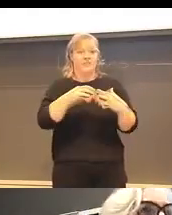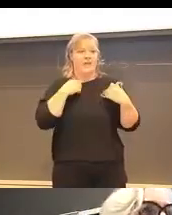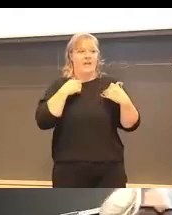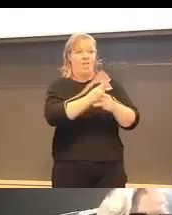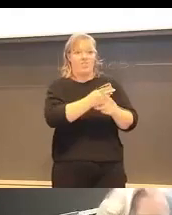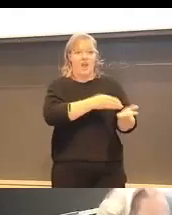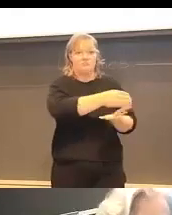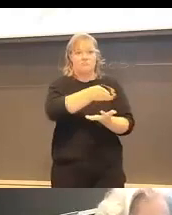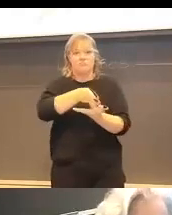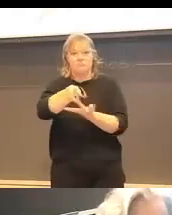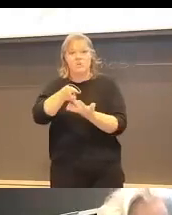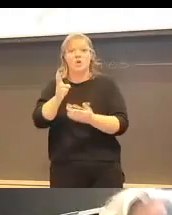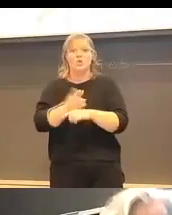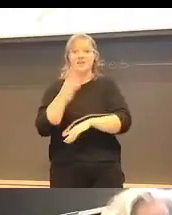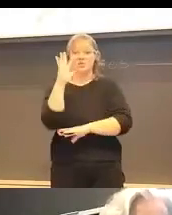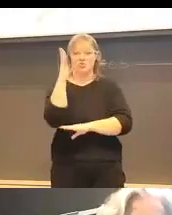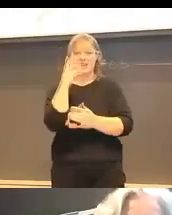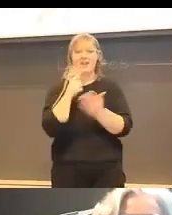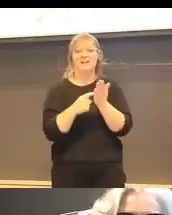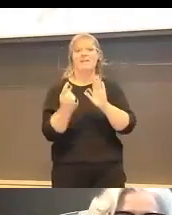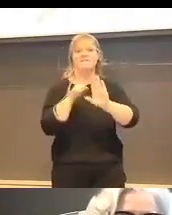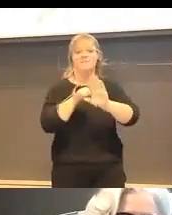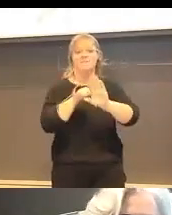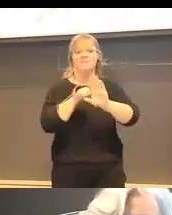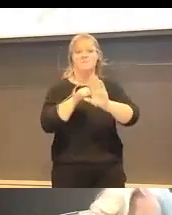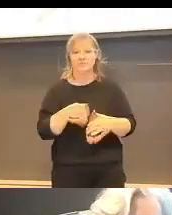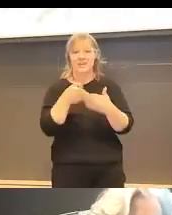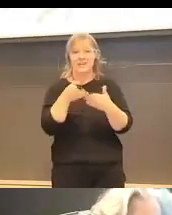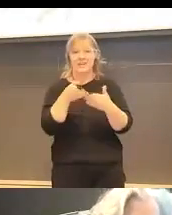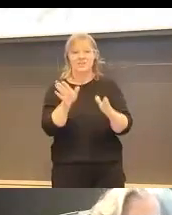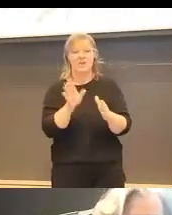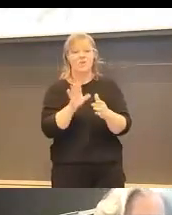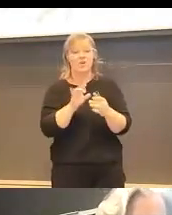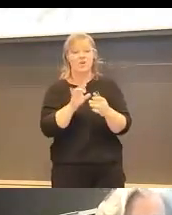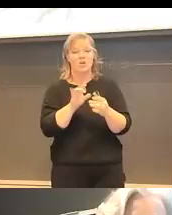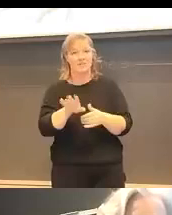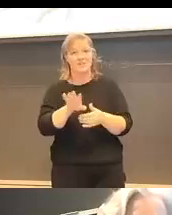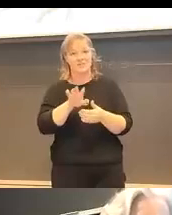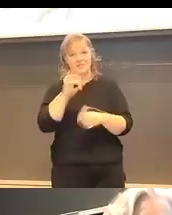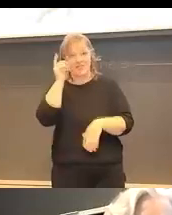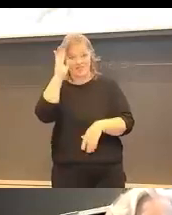tree as a metaphor with General systems theory at the root and biopsychosocial medicine and family